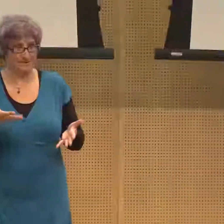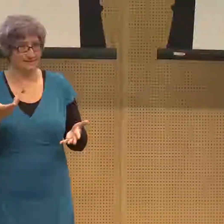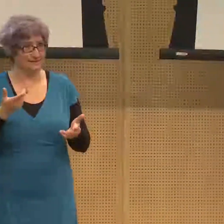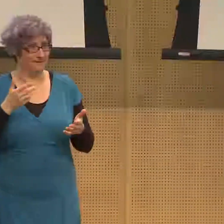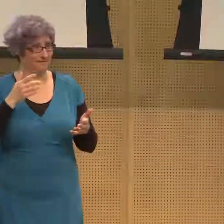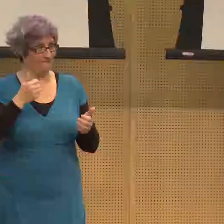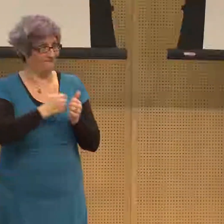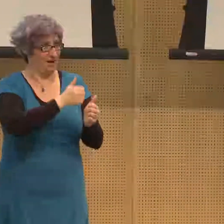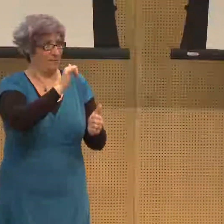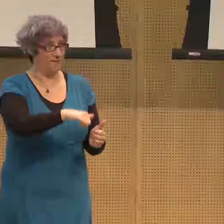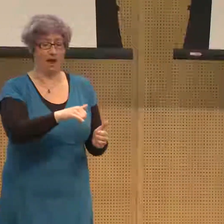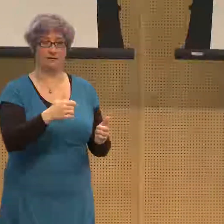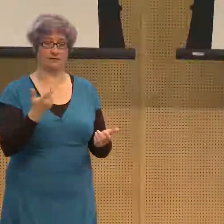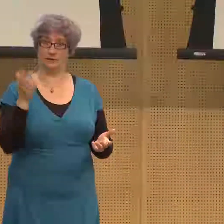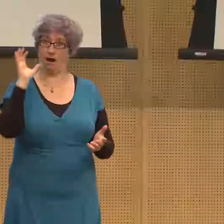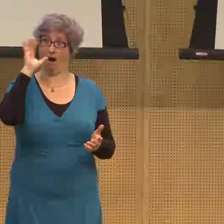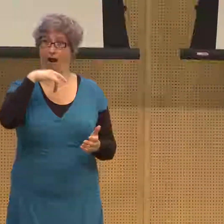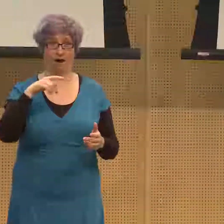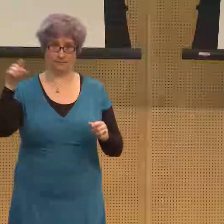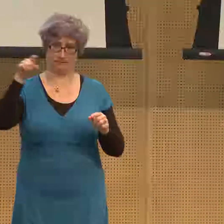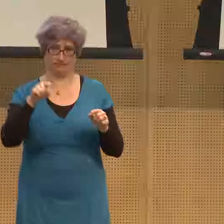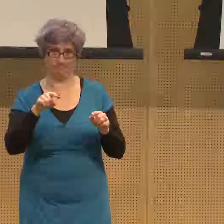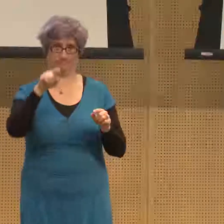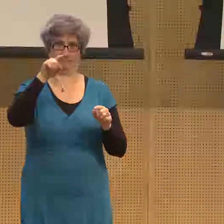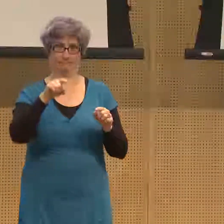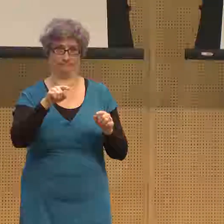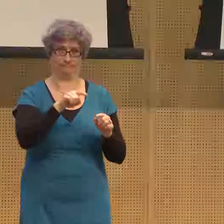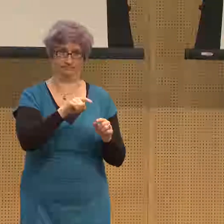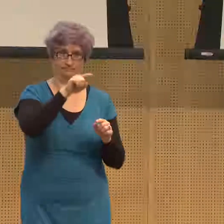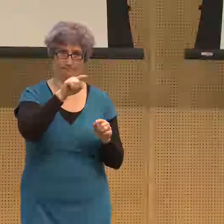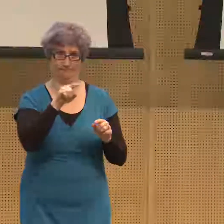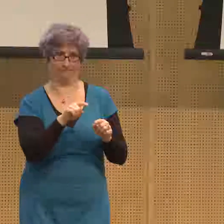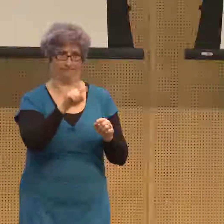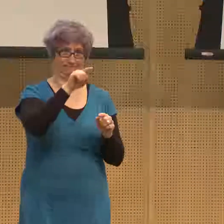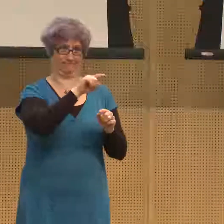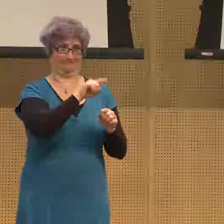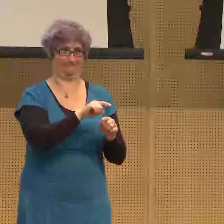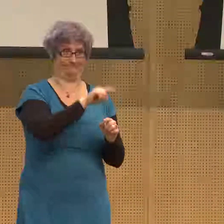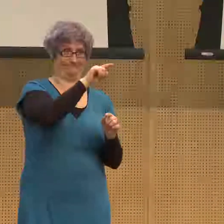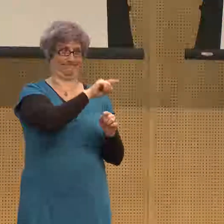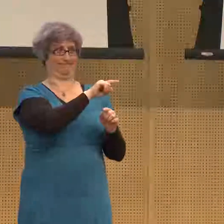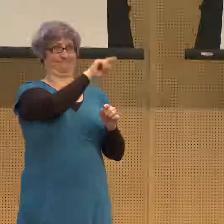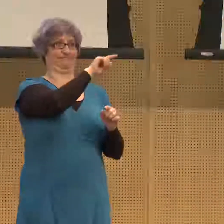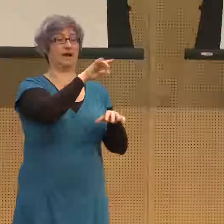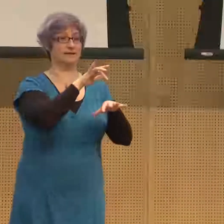We had the plan set to follow to be able to go through each State.